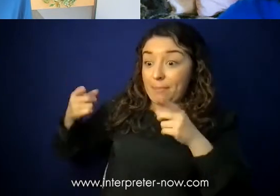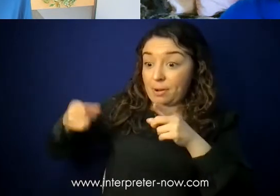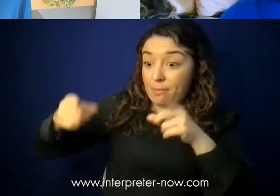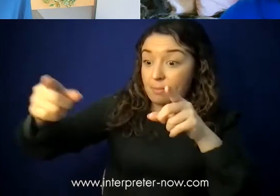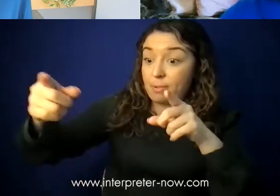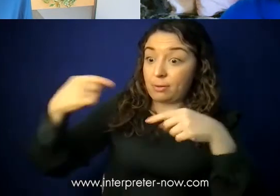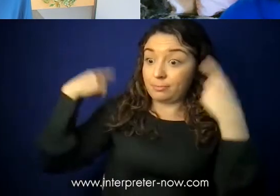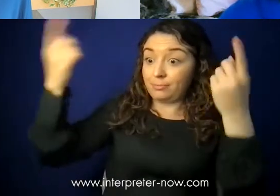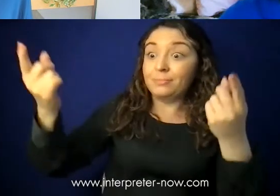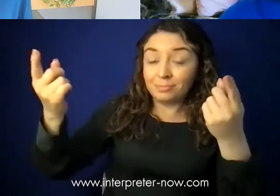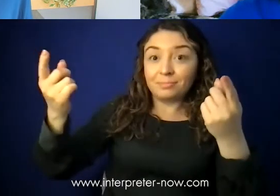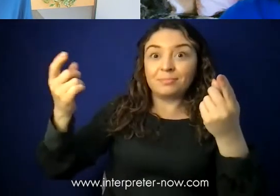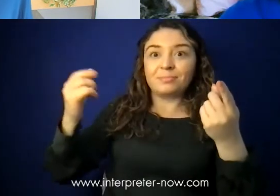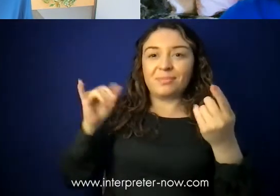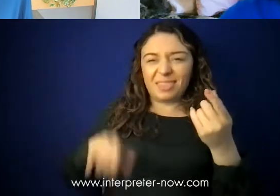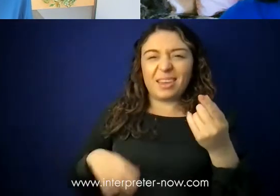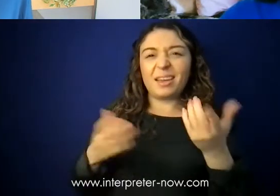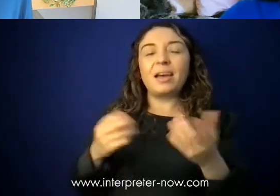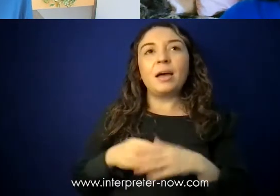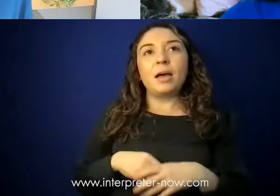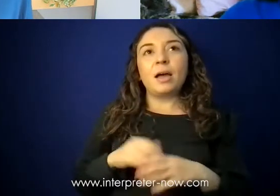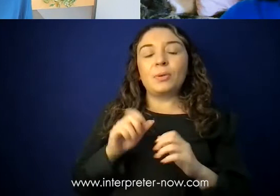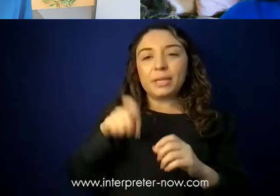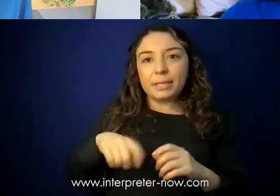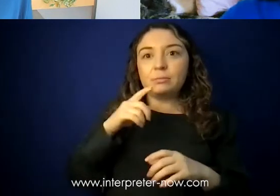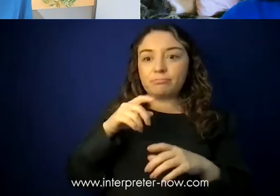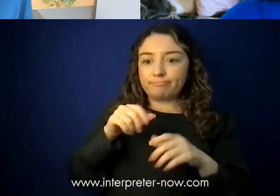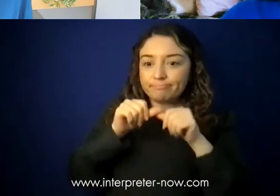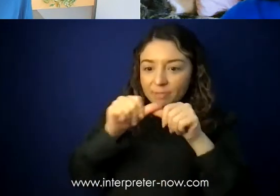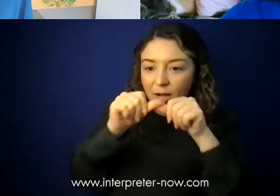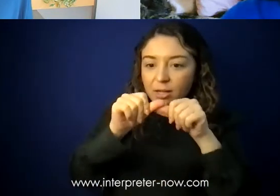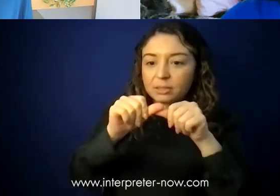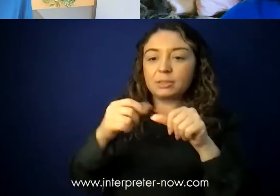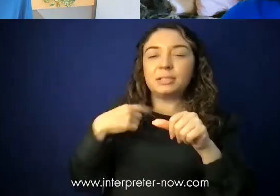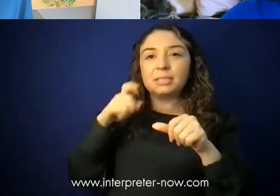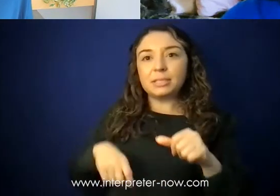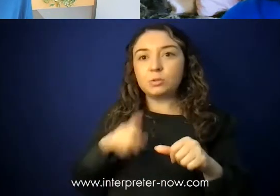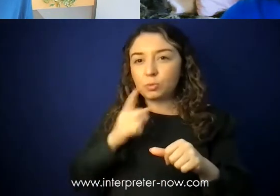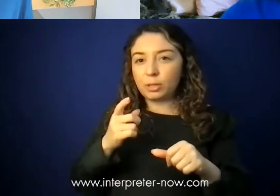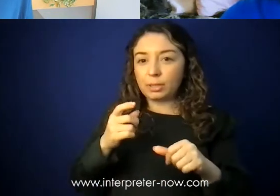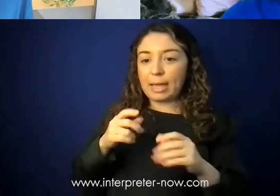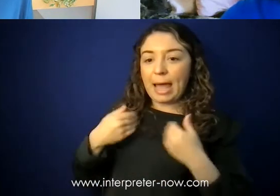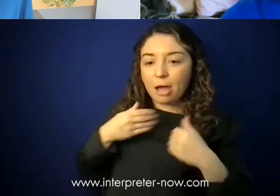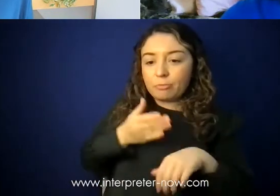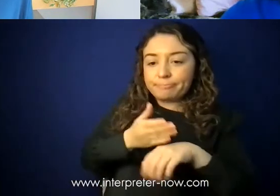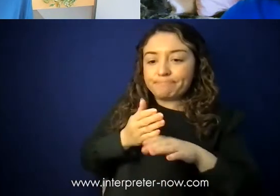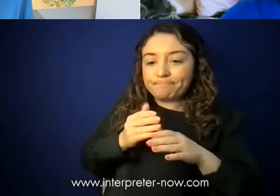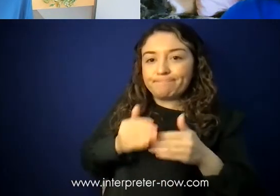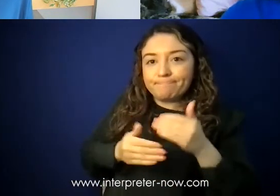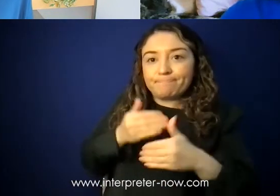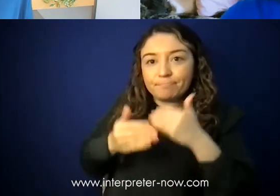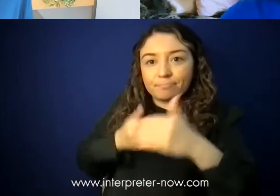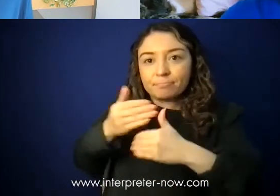So, we need to be constantly building the runway for these types of conversations.